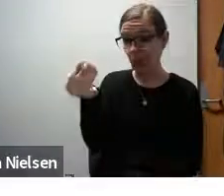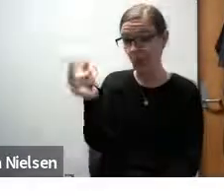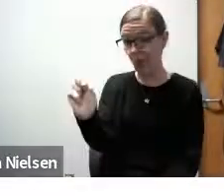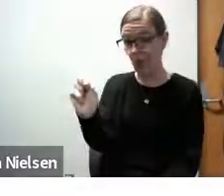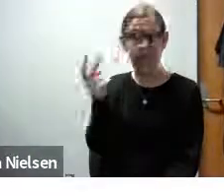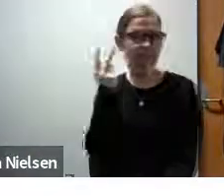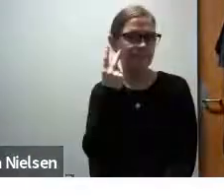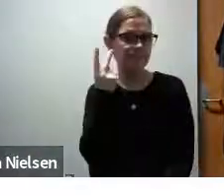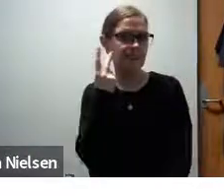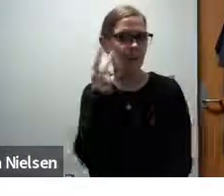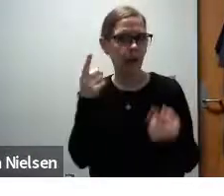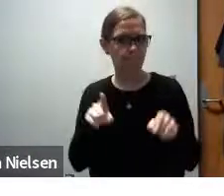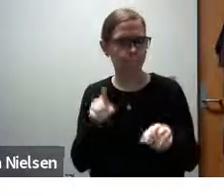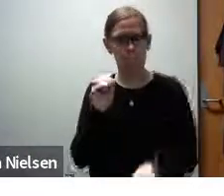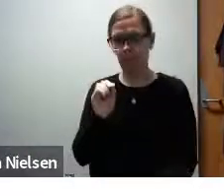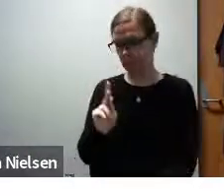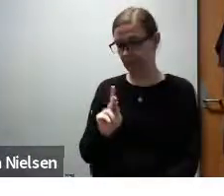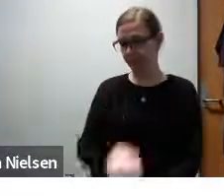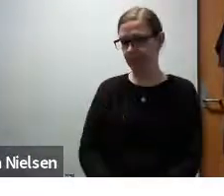Okay then. Yeah, good. All right.